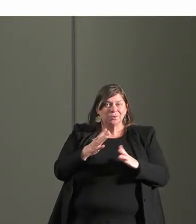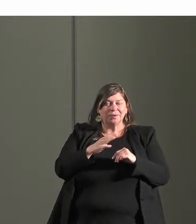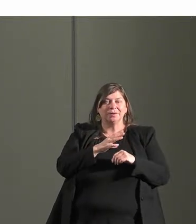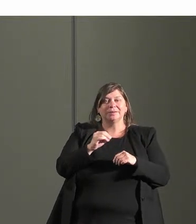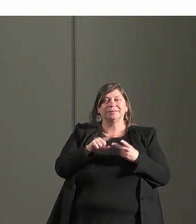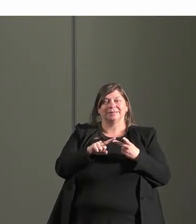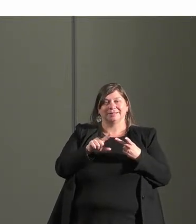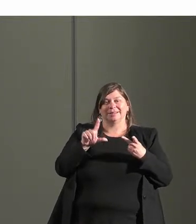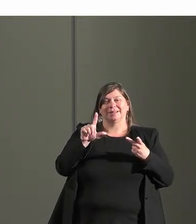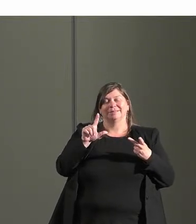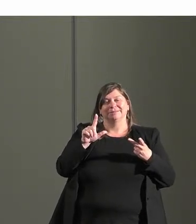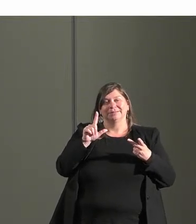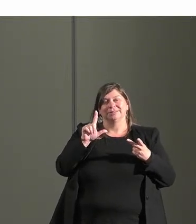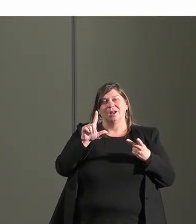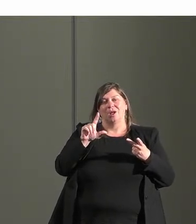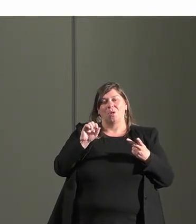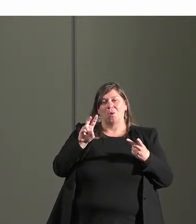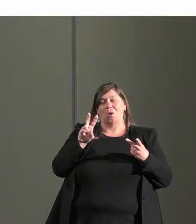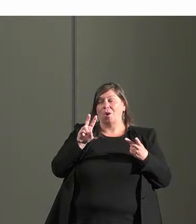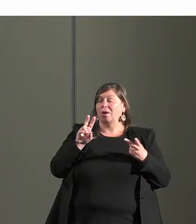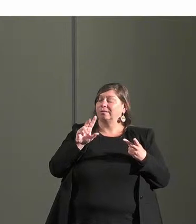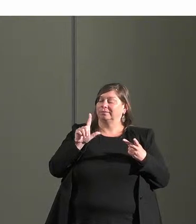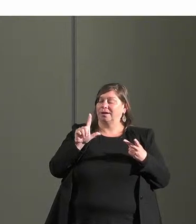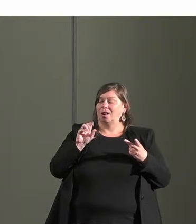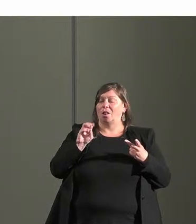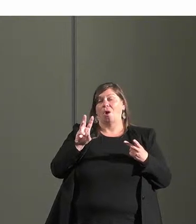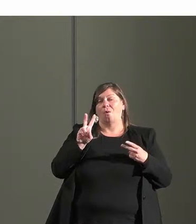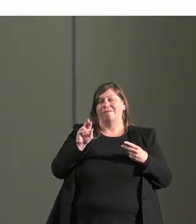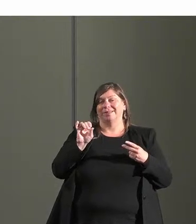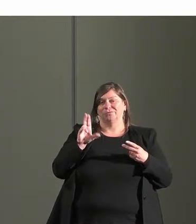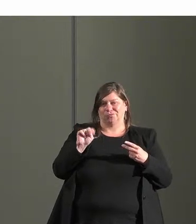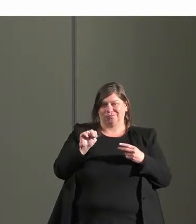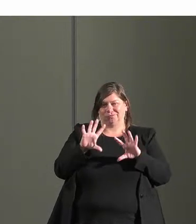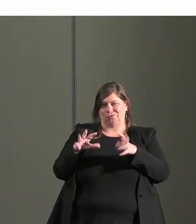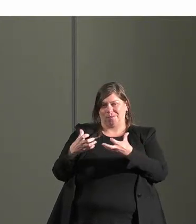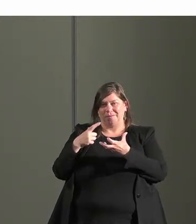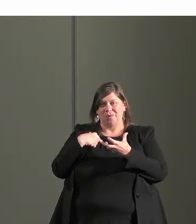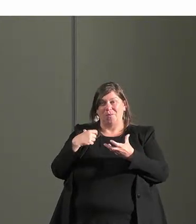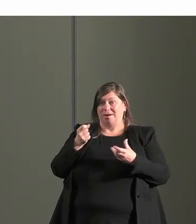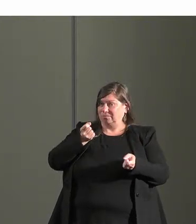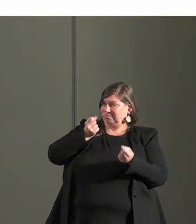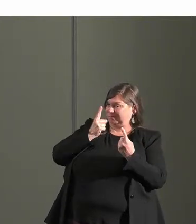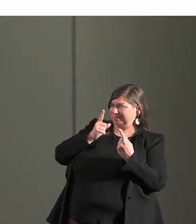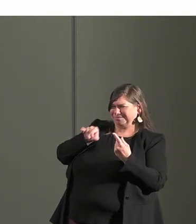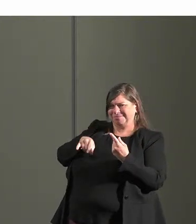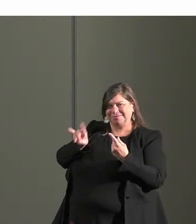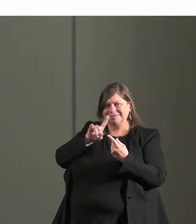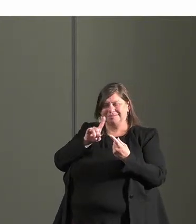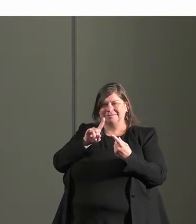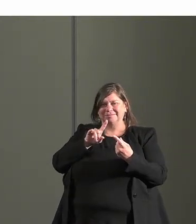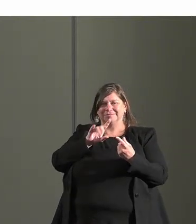our screen reader users . And our low-vision groups . And we